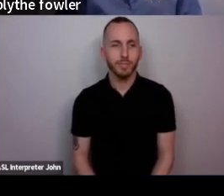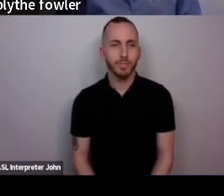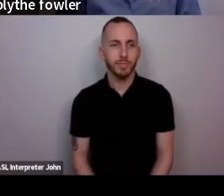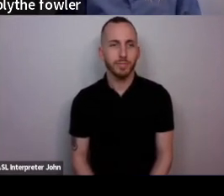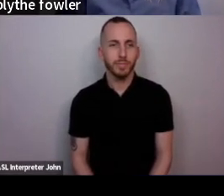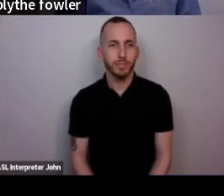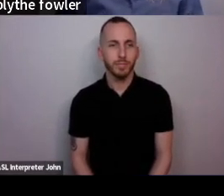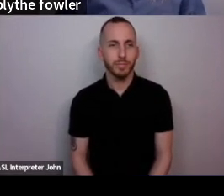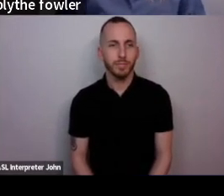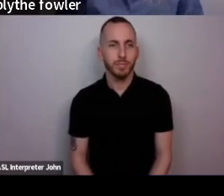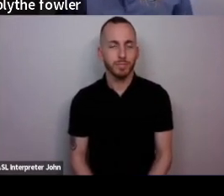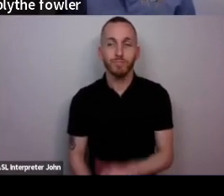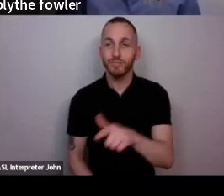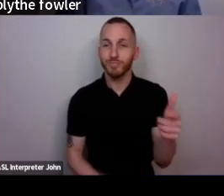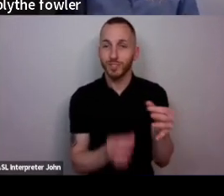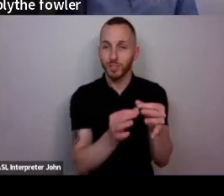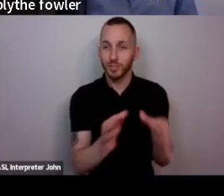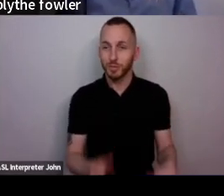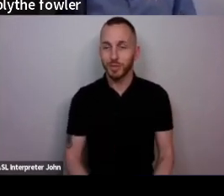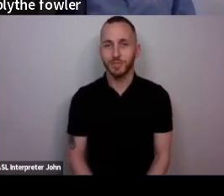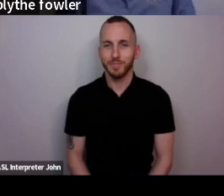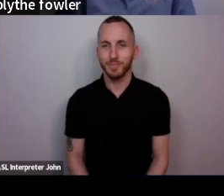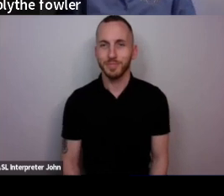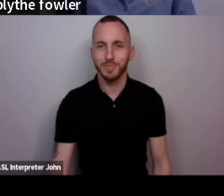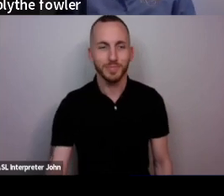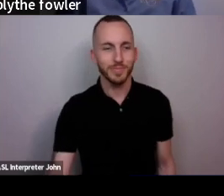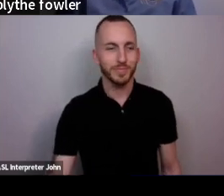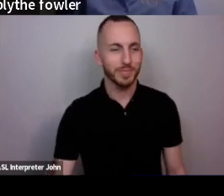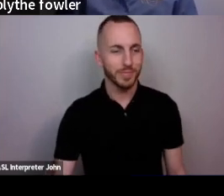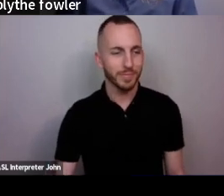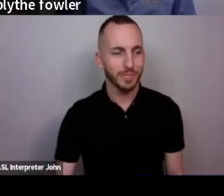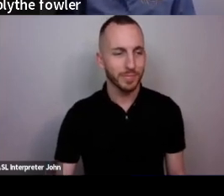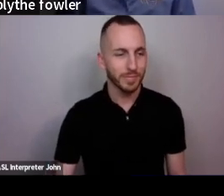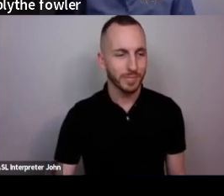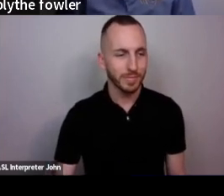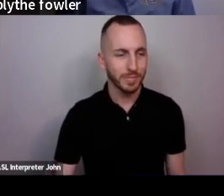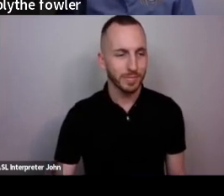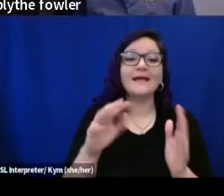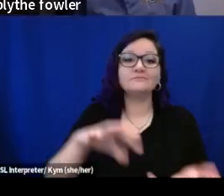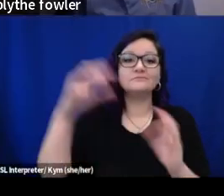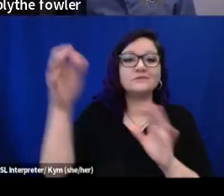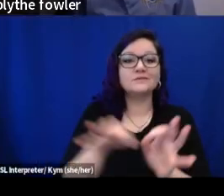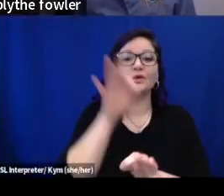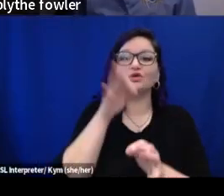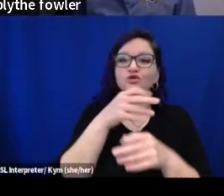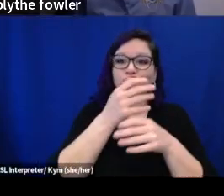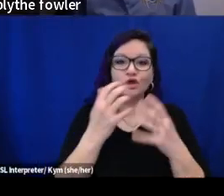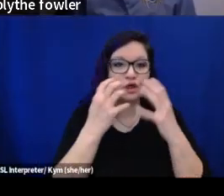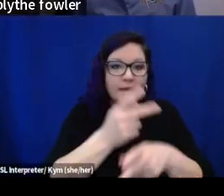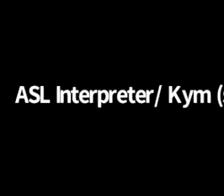Now let's look at the Disaster Spiritual Care Guidelines. These were ratified in 2014.